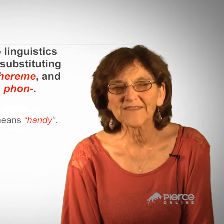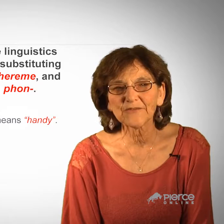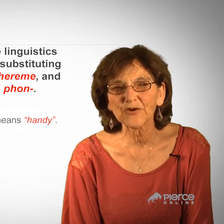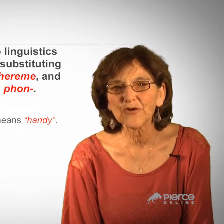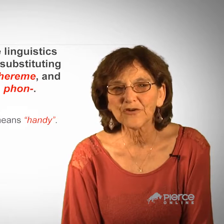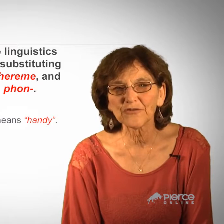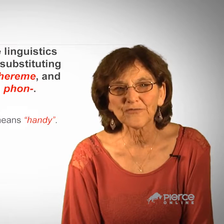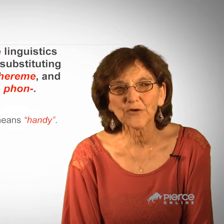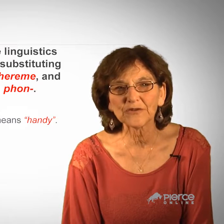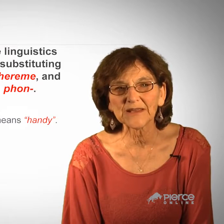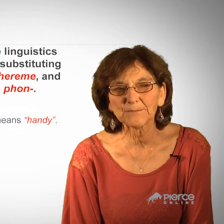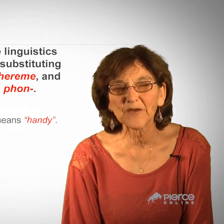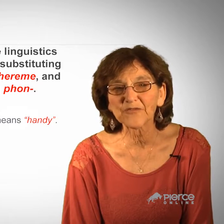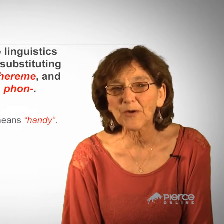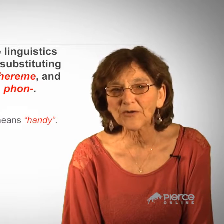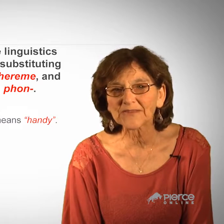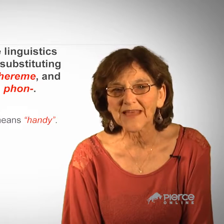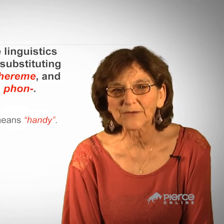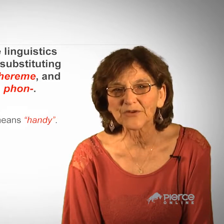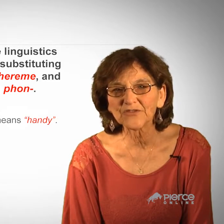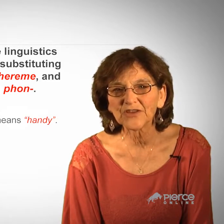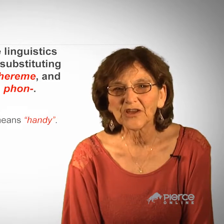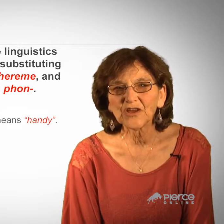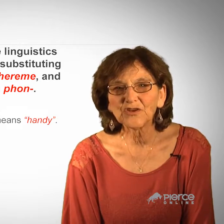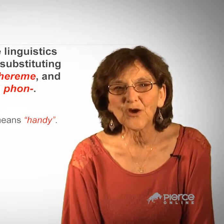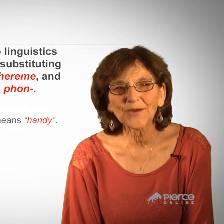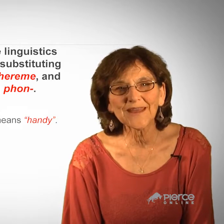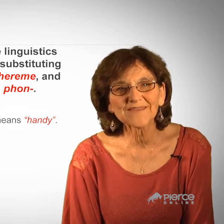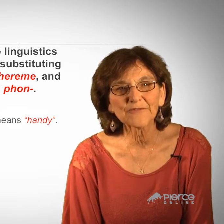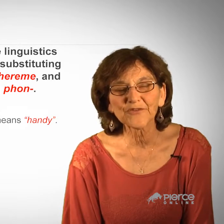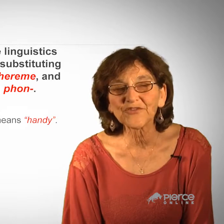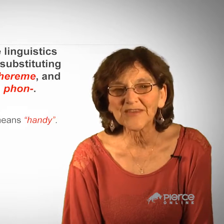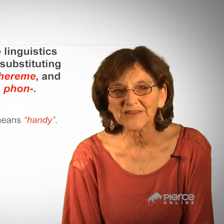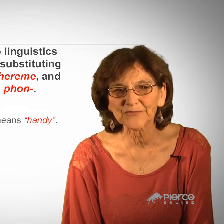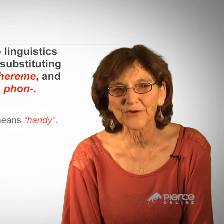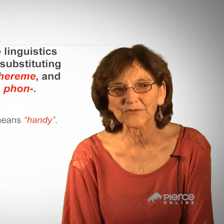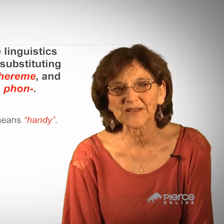has ever heard a phoneme of spoken language, no one has ever seen a phoneme